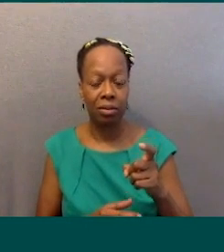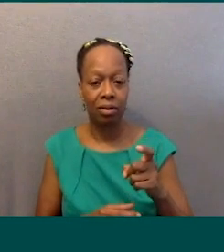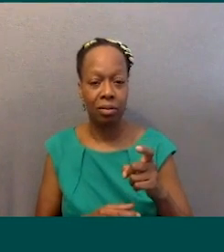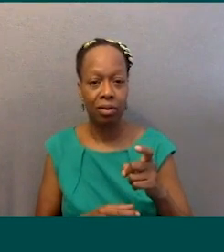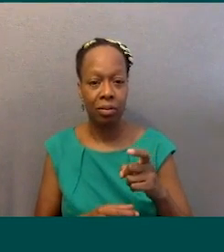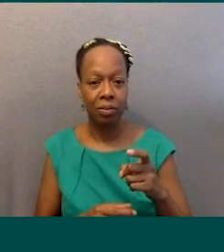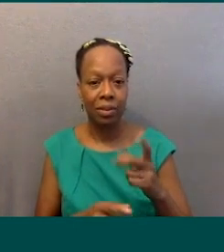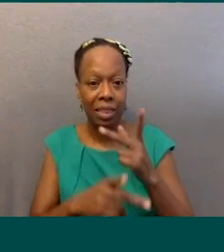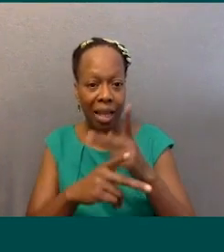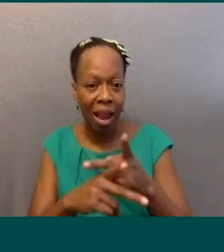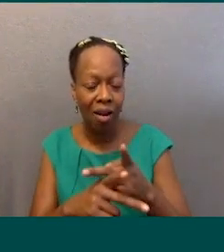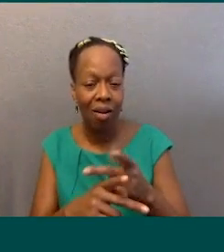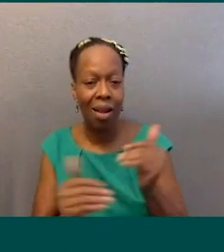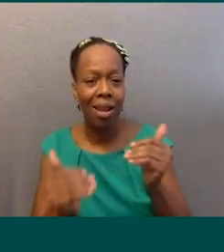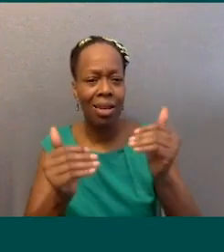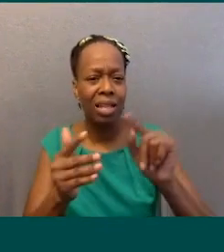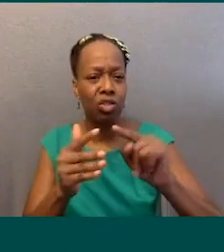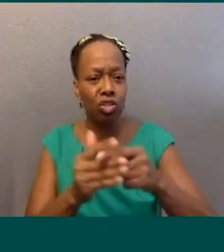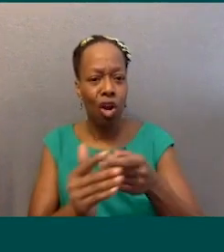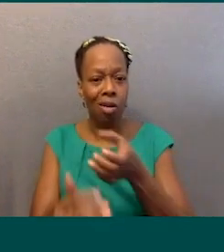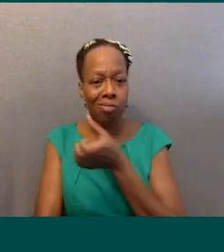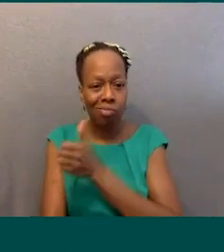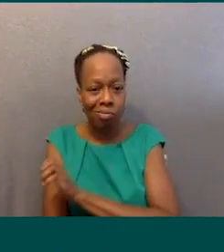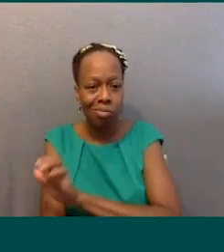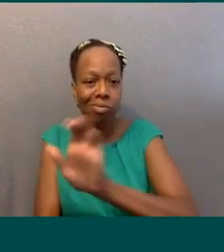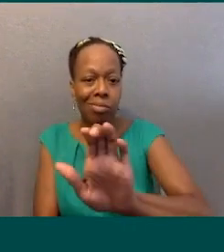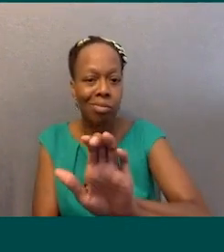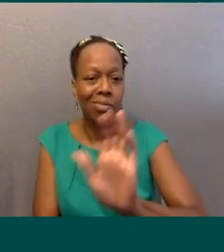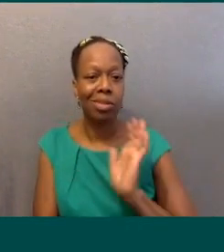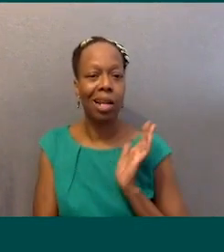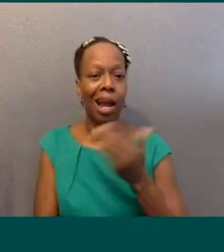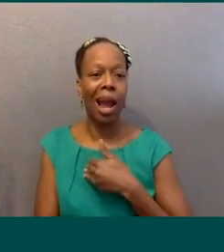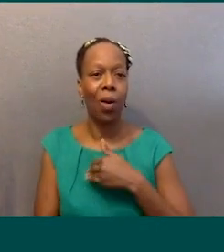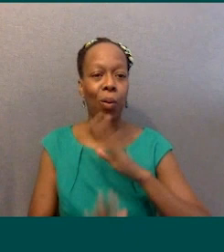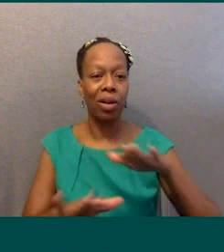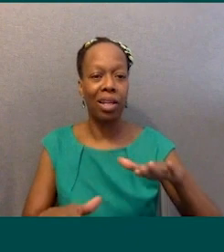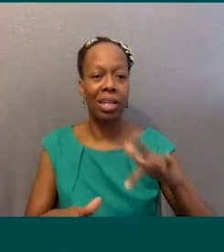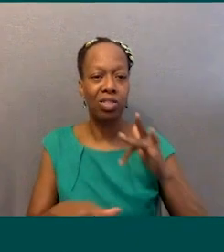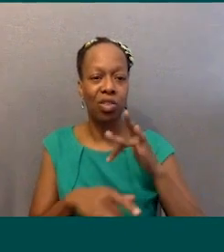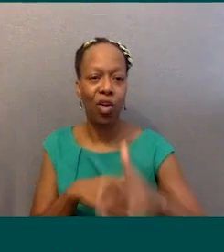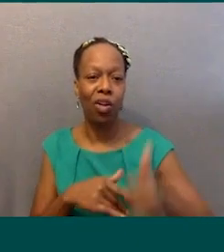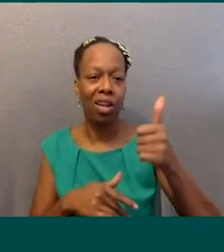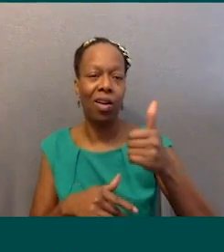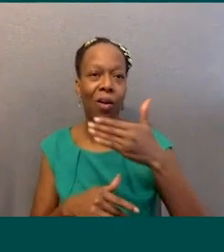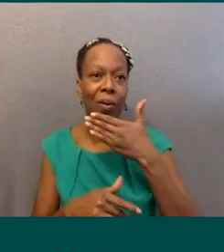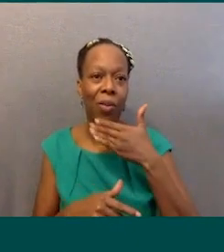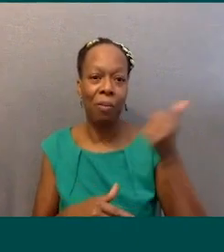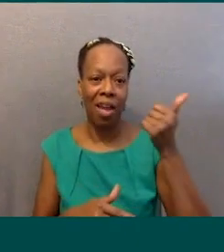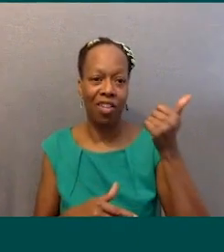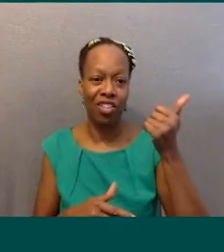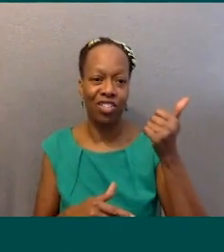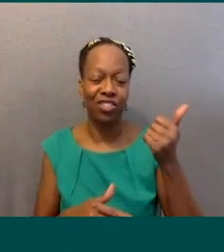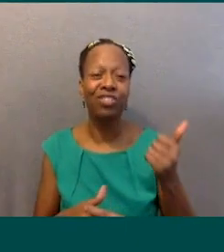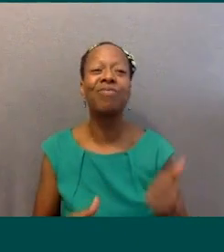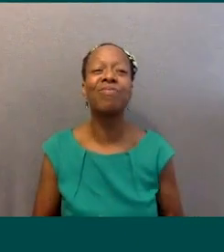then I think, let's start empowering our children the earlier the better. We've got one last question that I wanna make sure